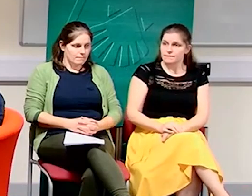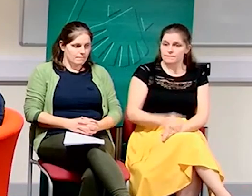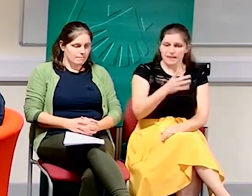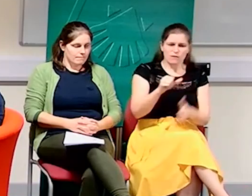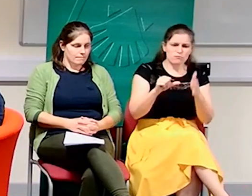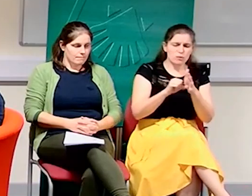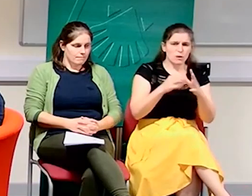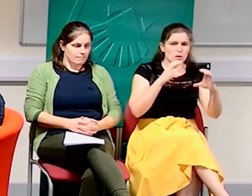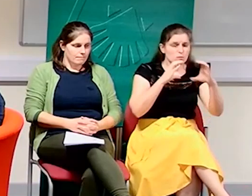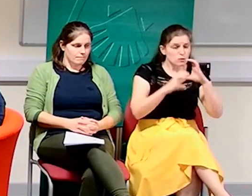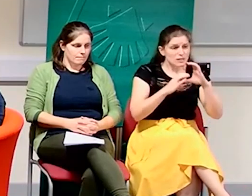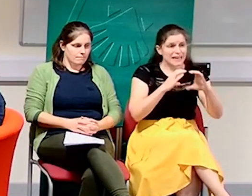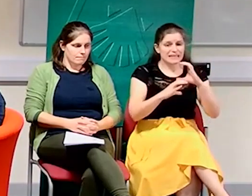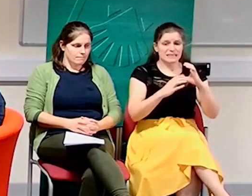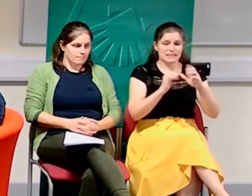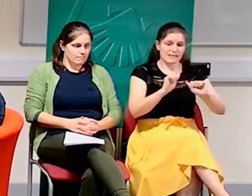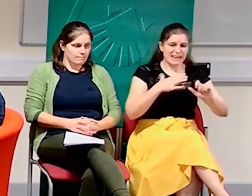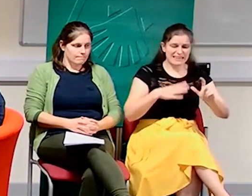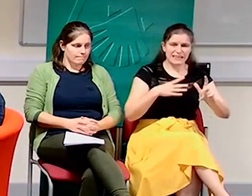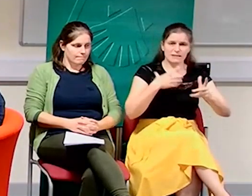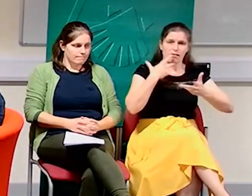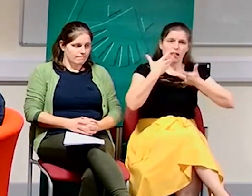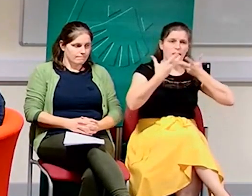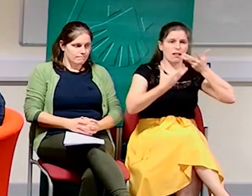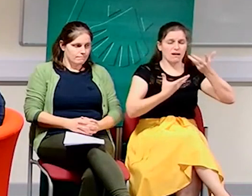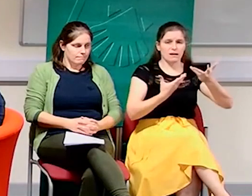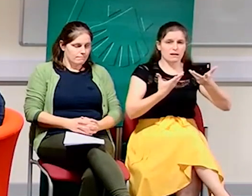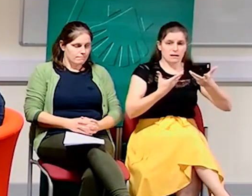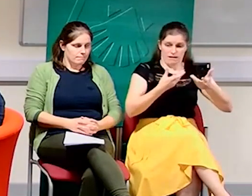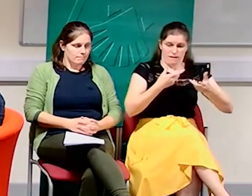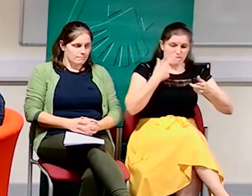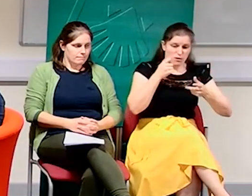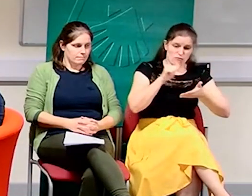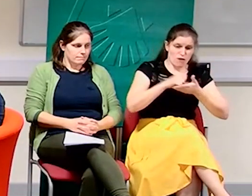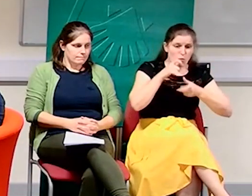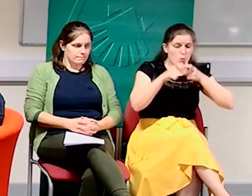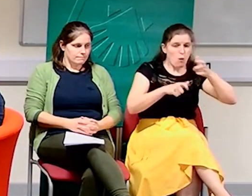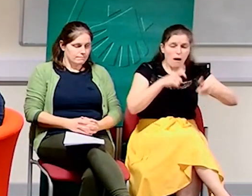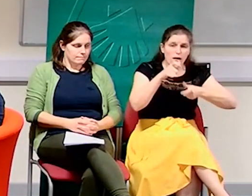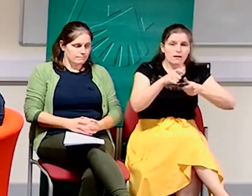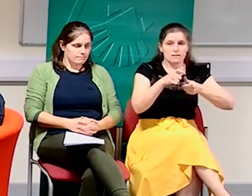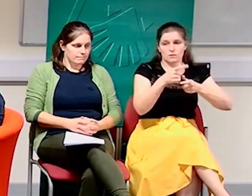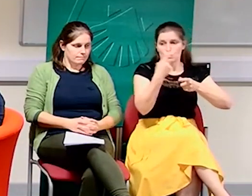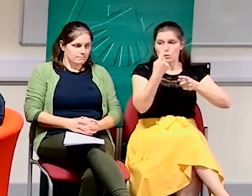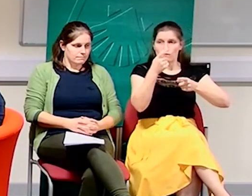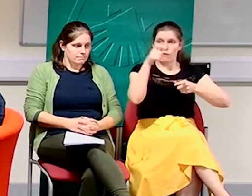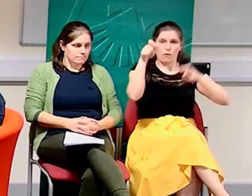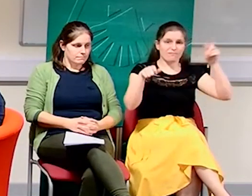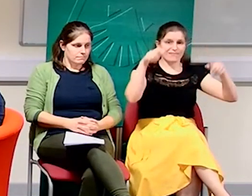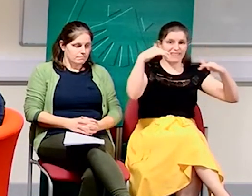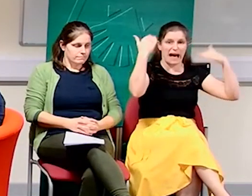communicating their needs um to the stakeholders that are responsible for putting uh provision in